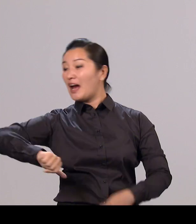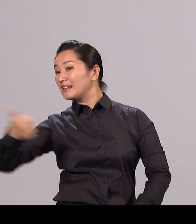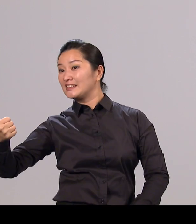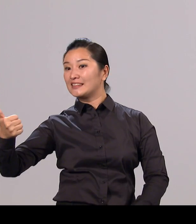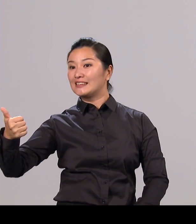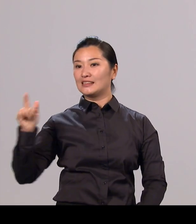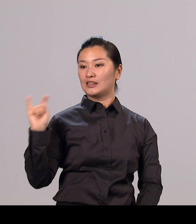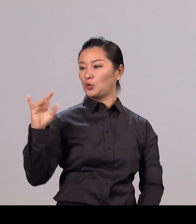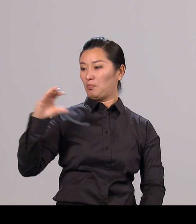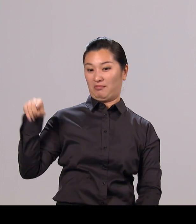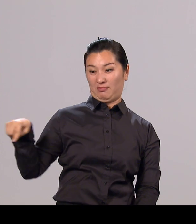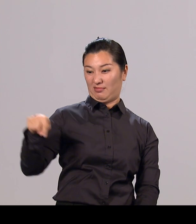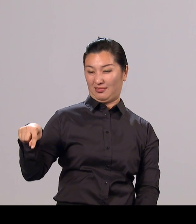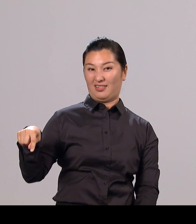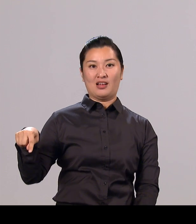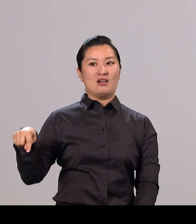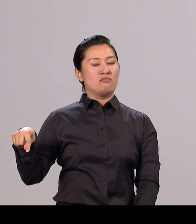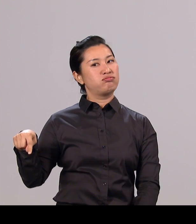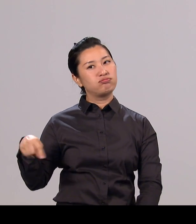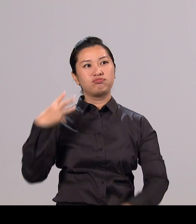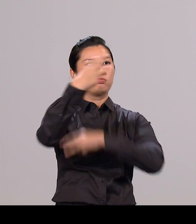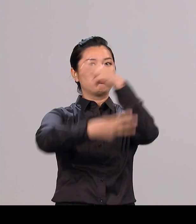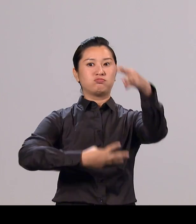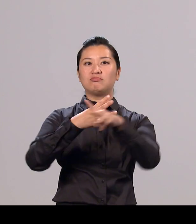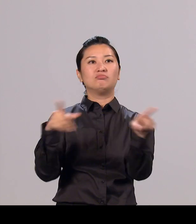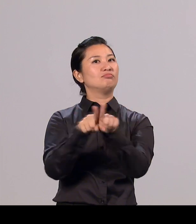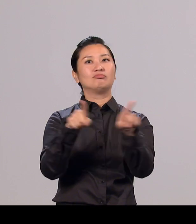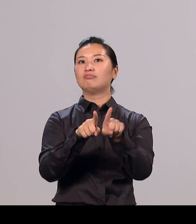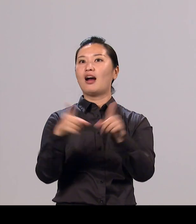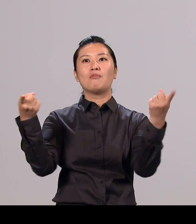You open an app, it matches you with the nearest car.